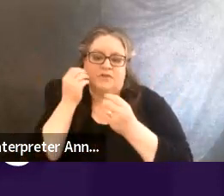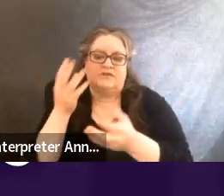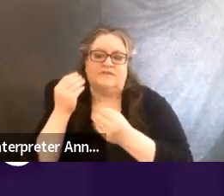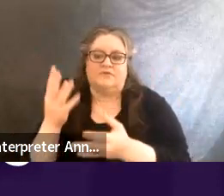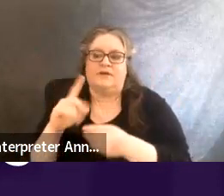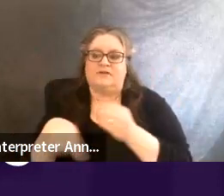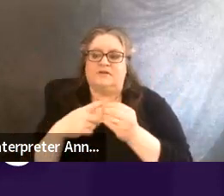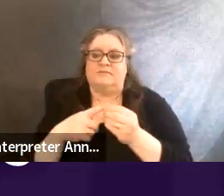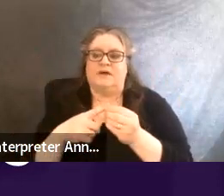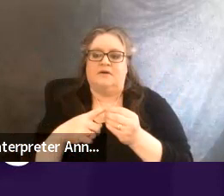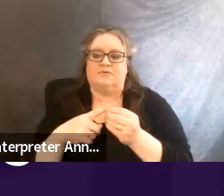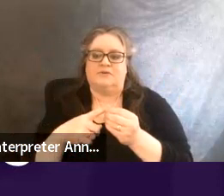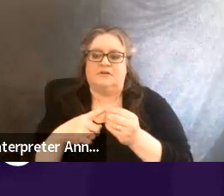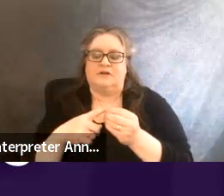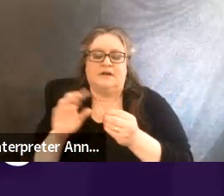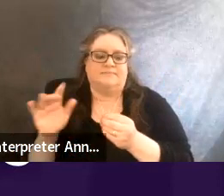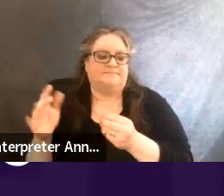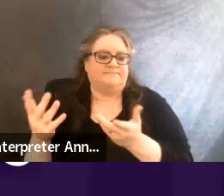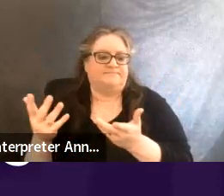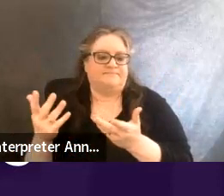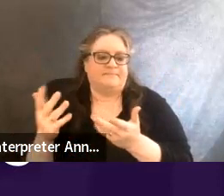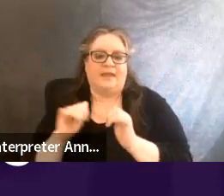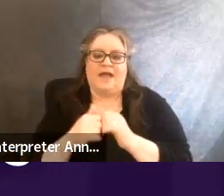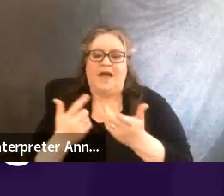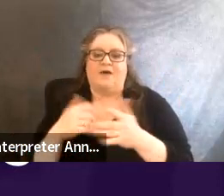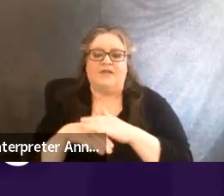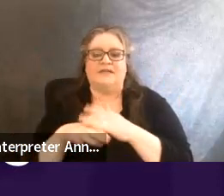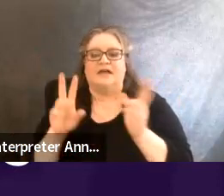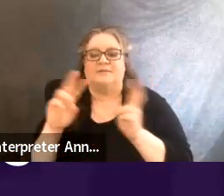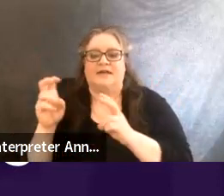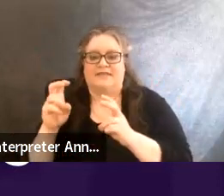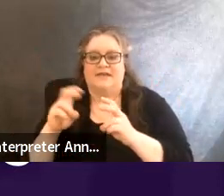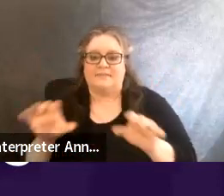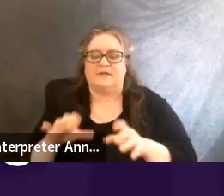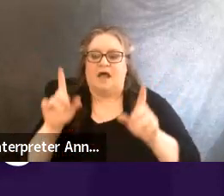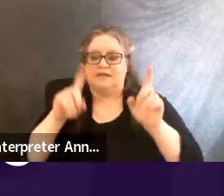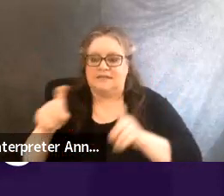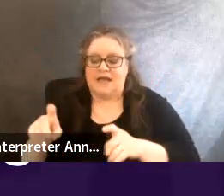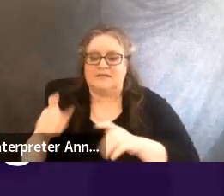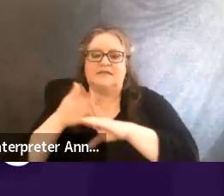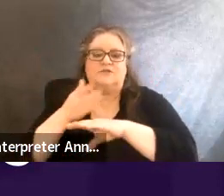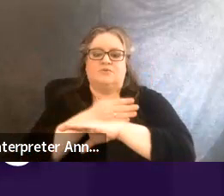about how the accessibility team conducts testing to improve WordPress,